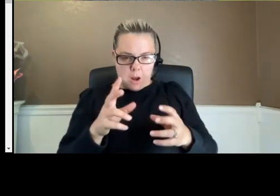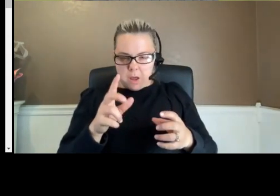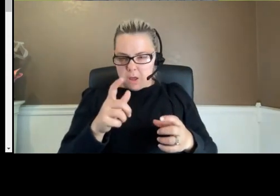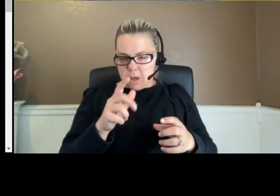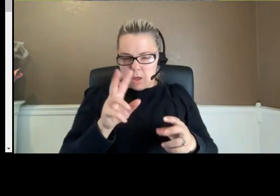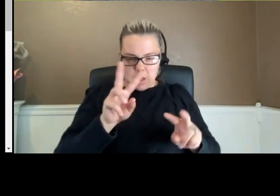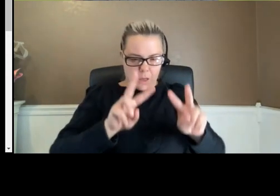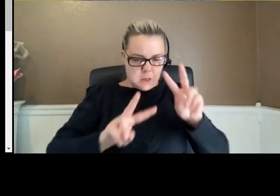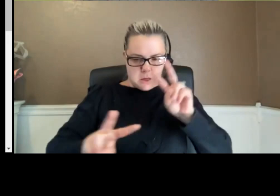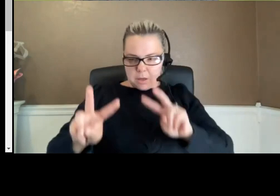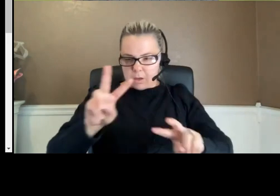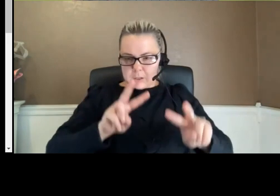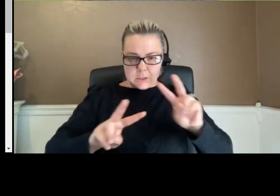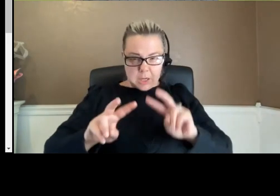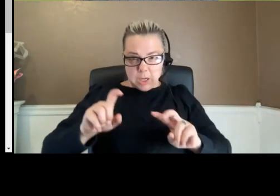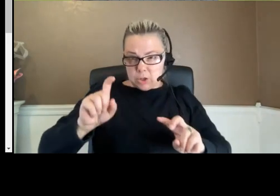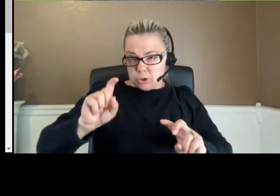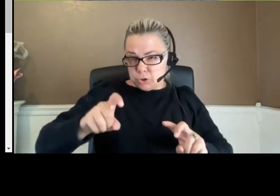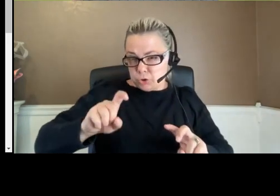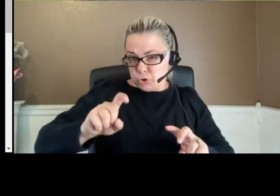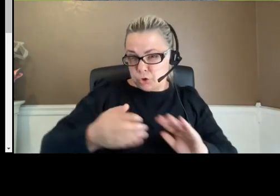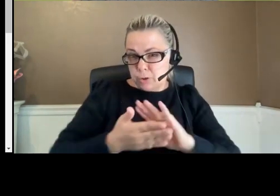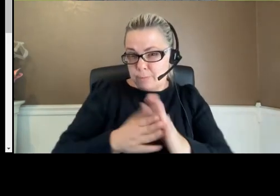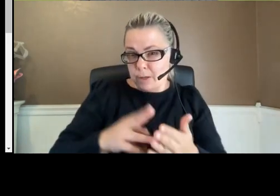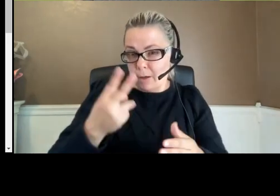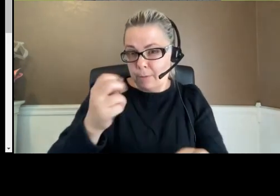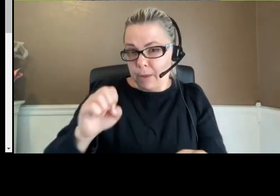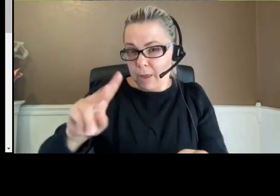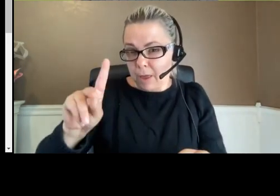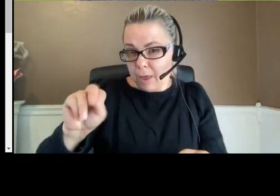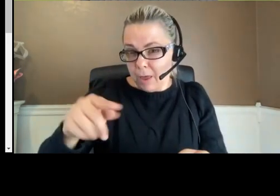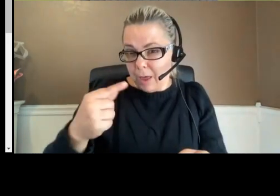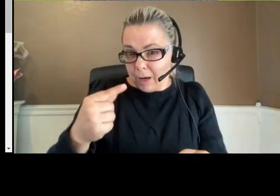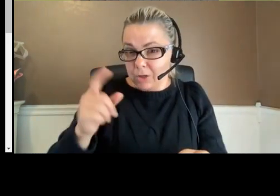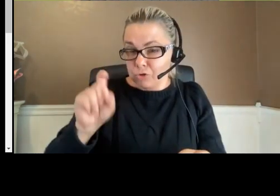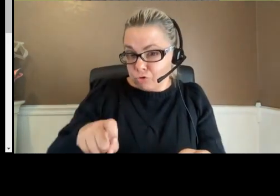should be headings that maybe aren't identified as headings. WAVE does have an alert, flags some